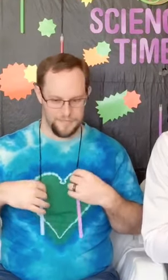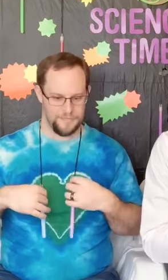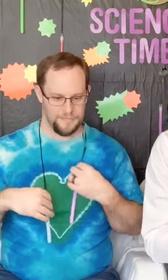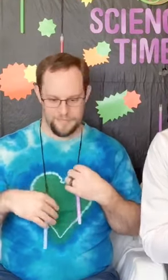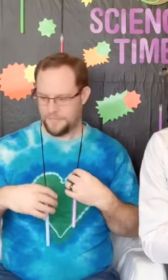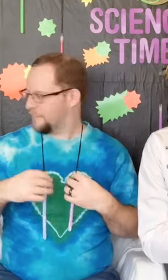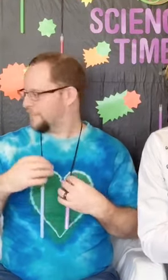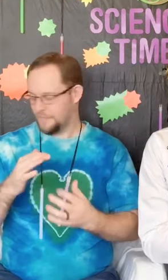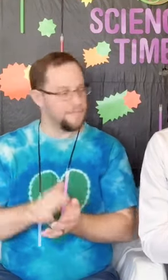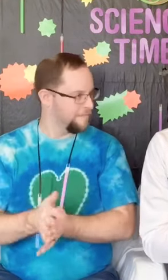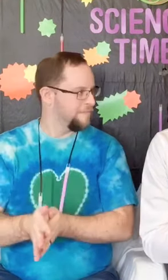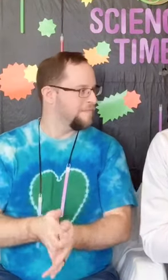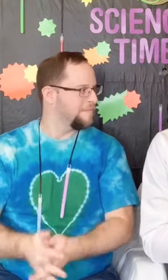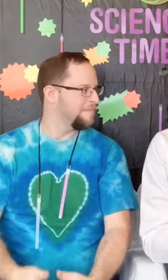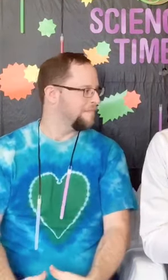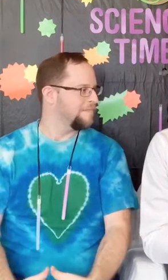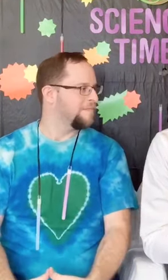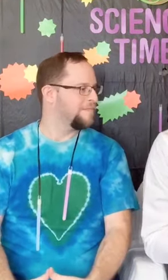another scientist, but the scientist is a bunny.